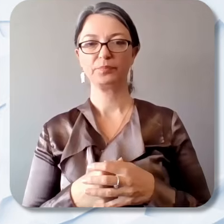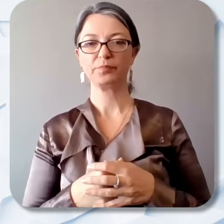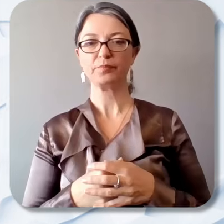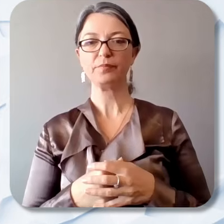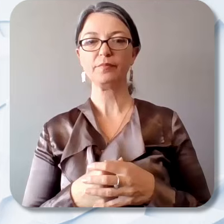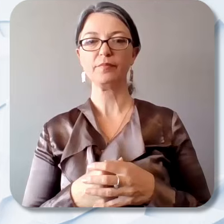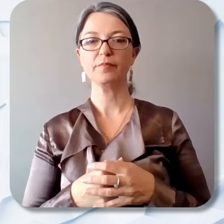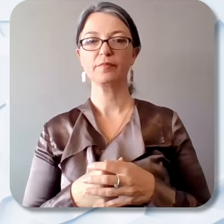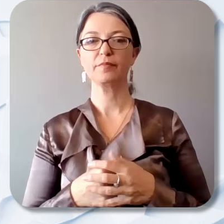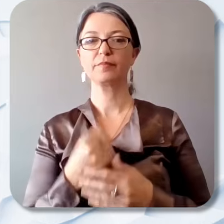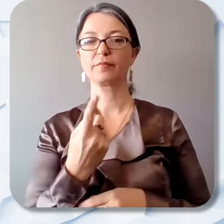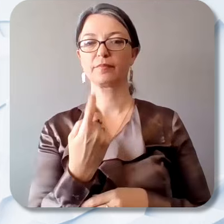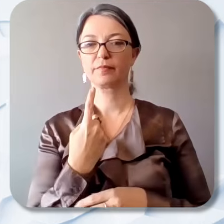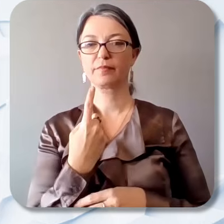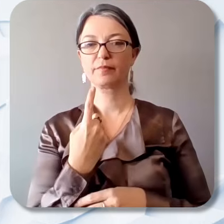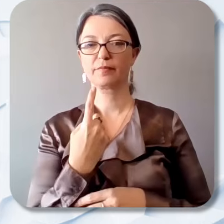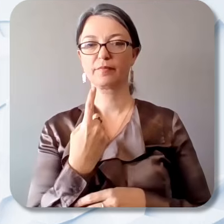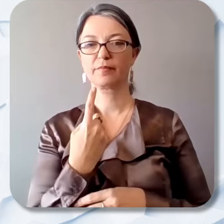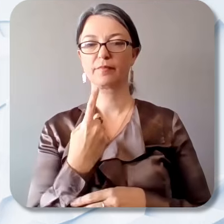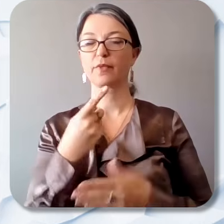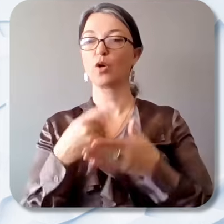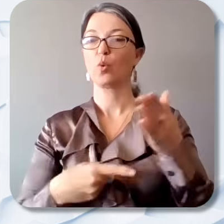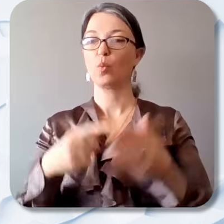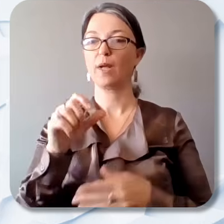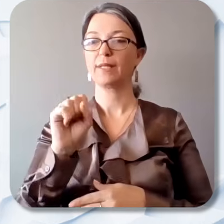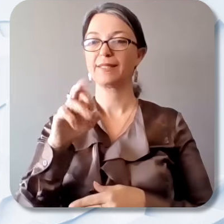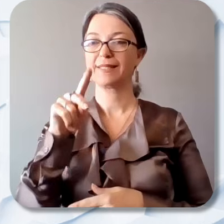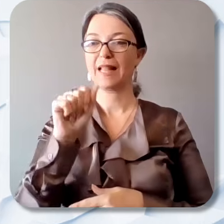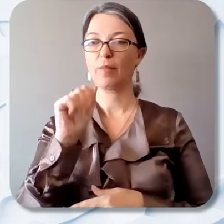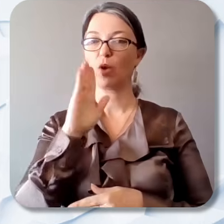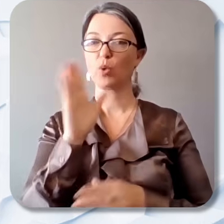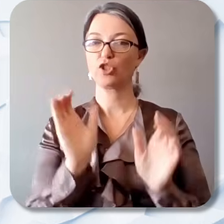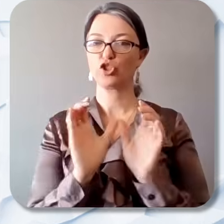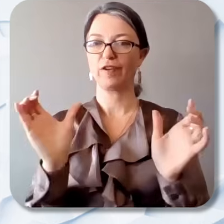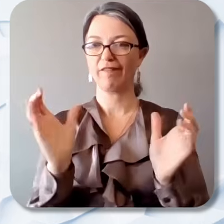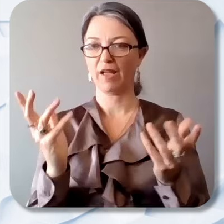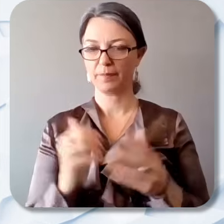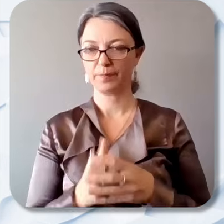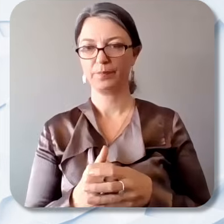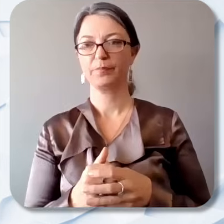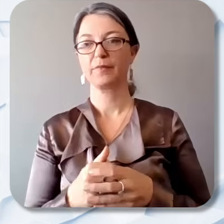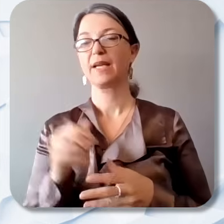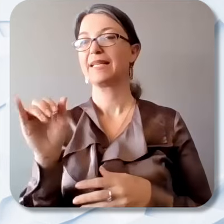is that the, what is the SELPA certifying? So that just as you're, SELPA would certify any data collection.